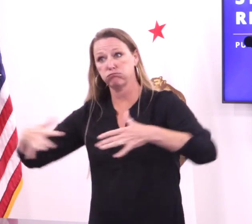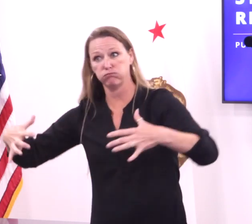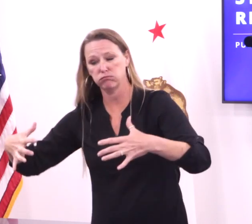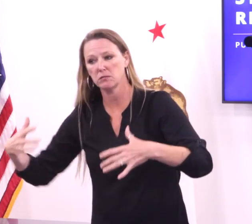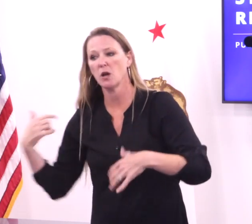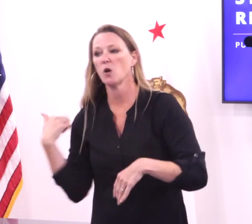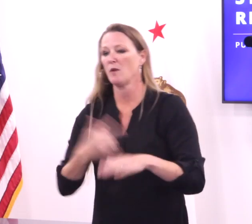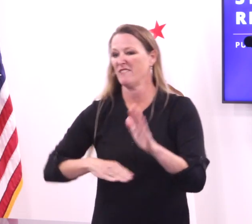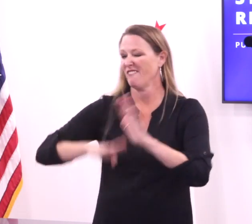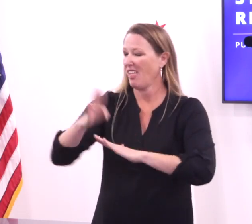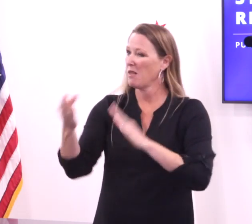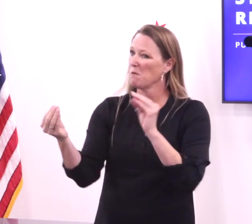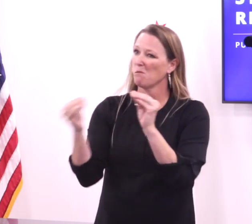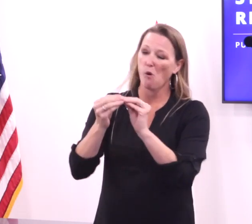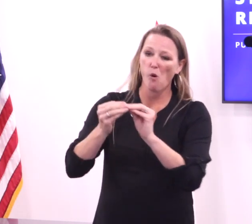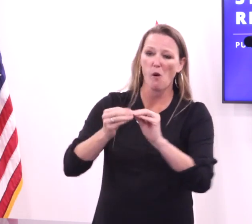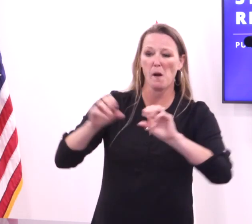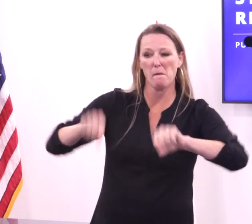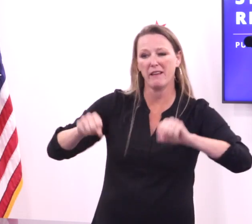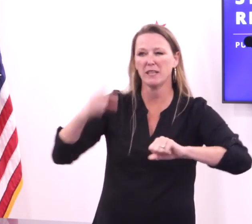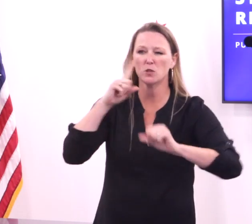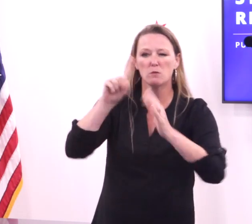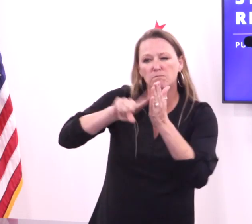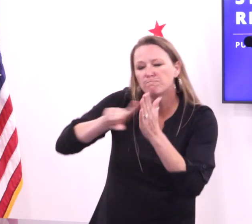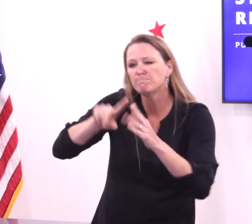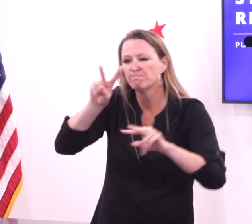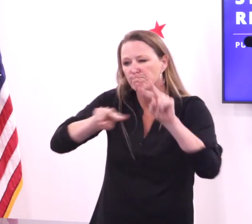we have the personal protective equipment necessary to manage the spread.